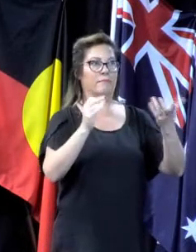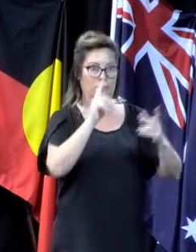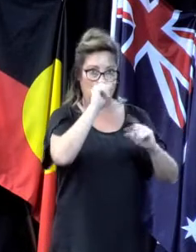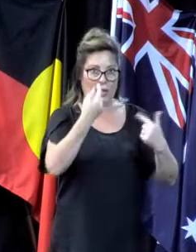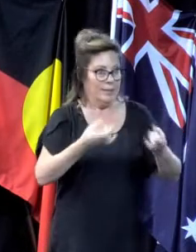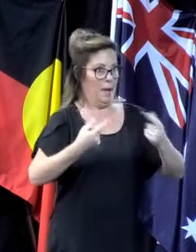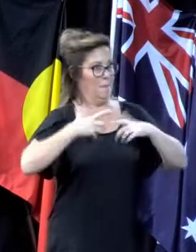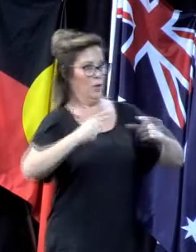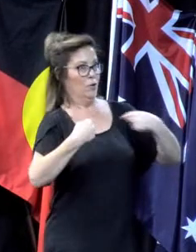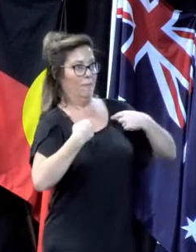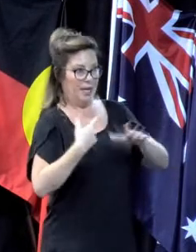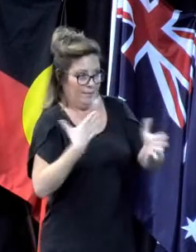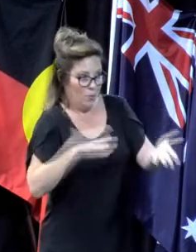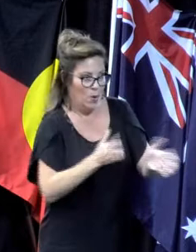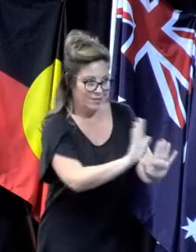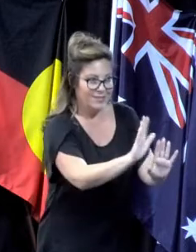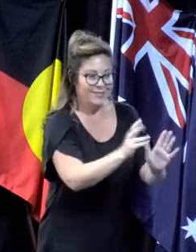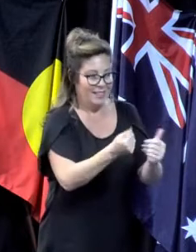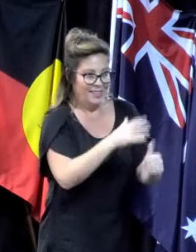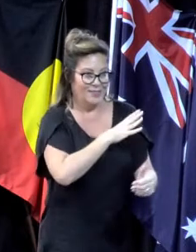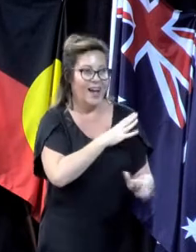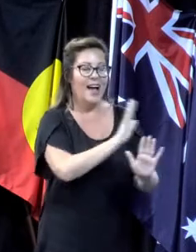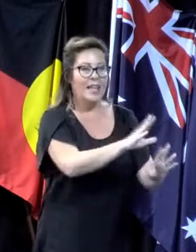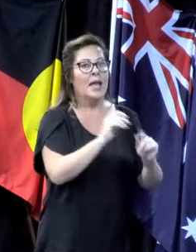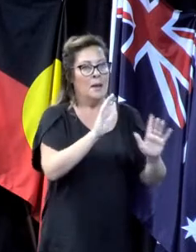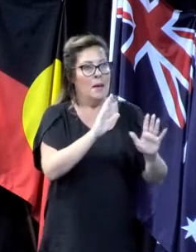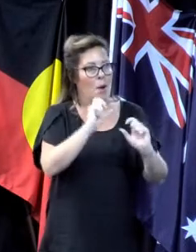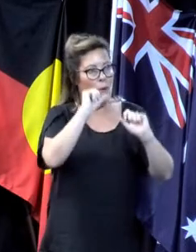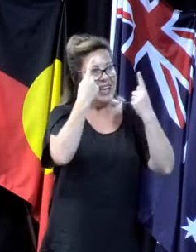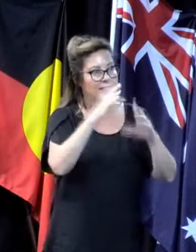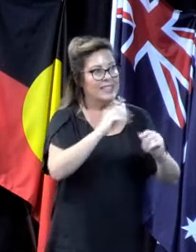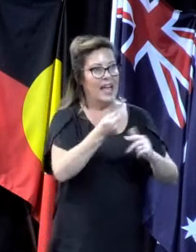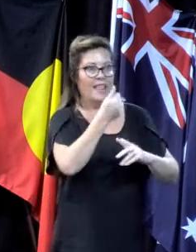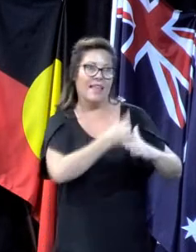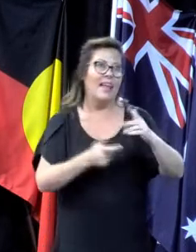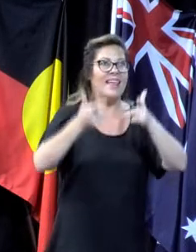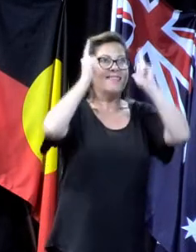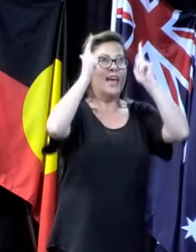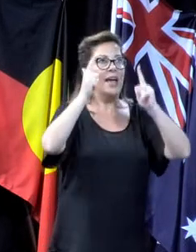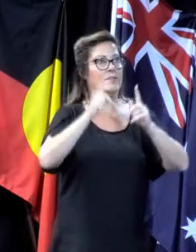'cause we understand that a really good head of department for inclusive services is absolutely critical.